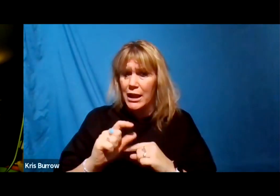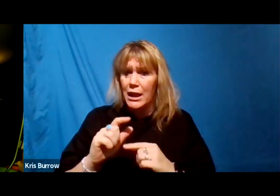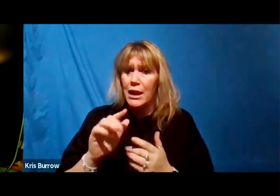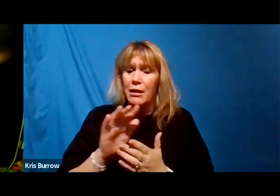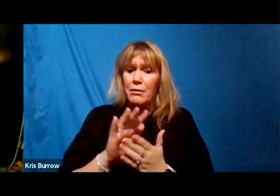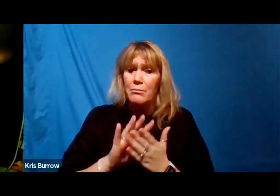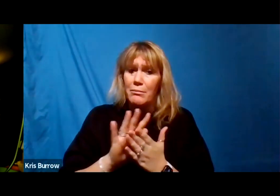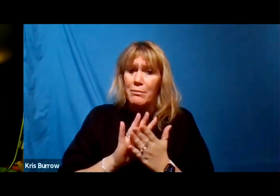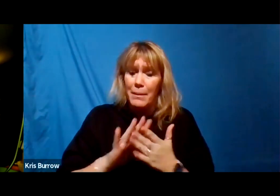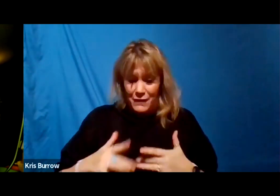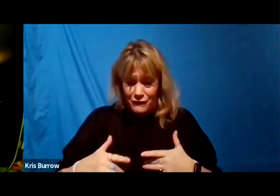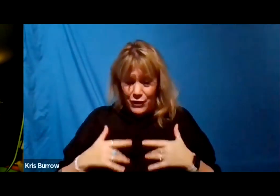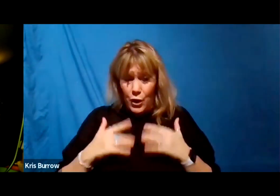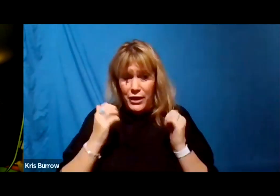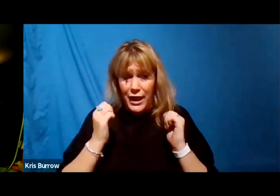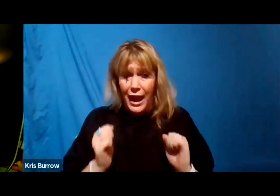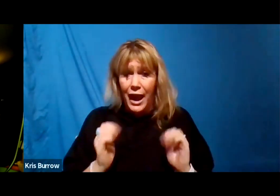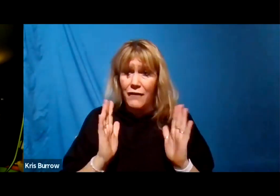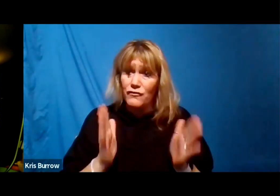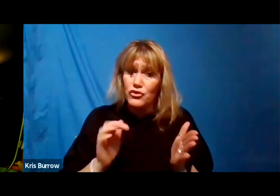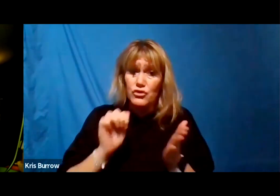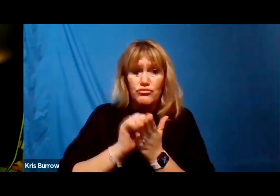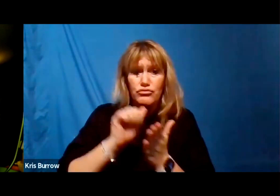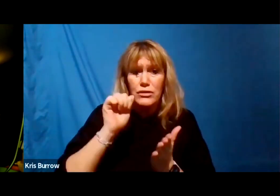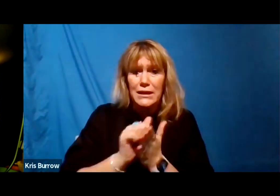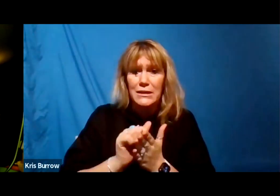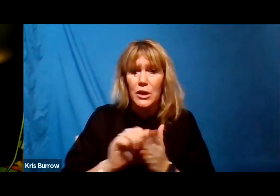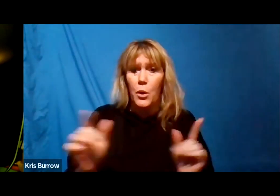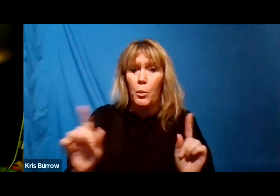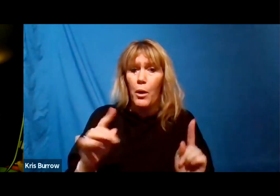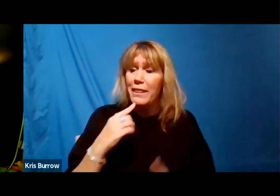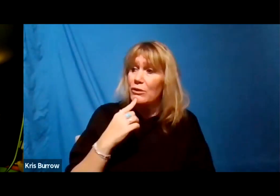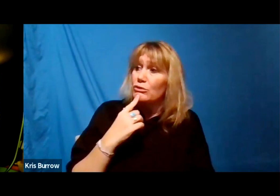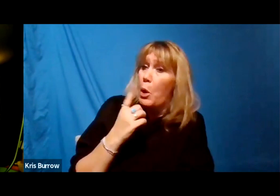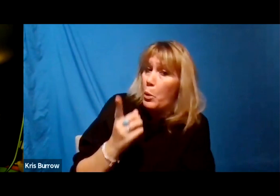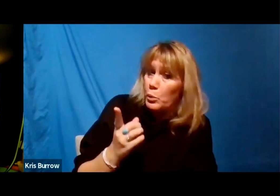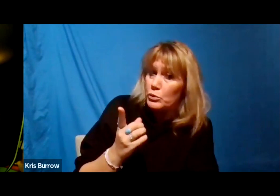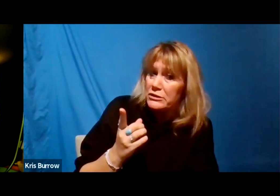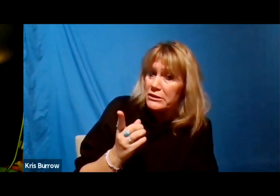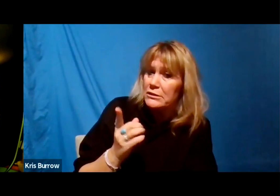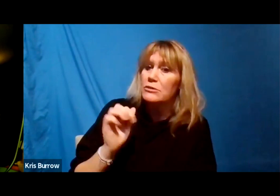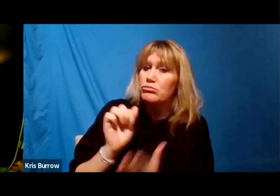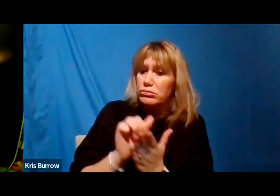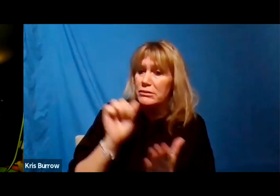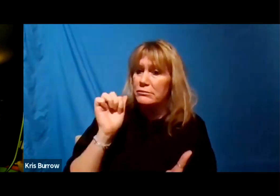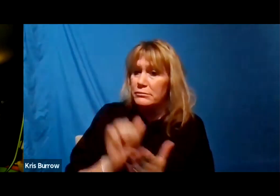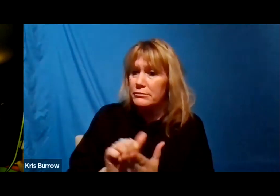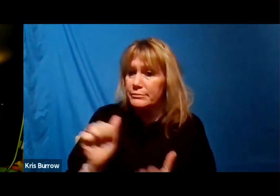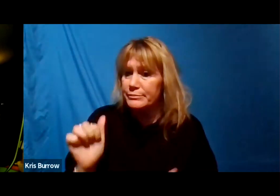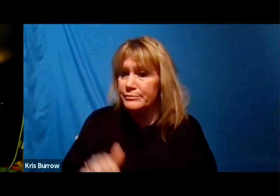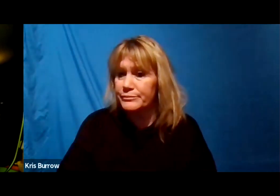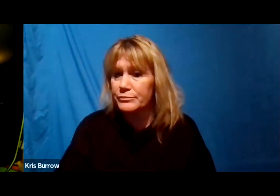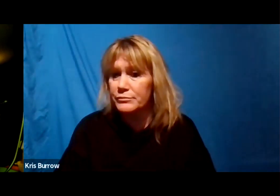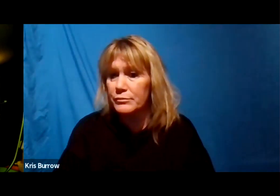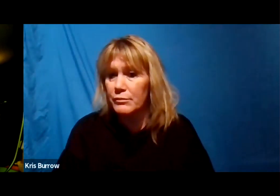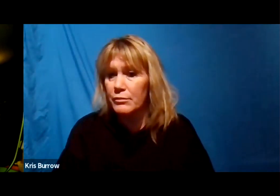That catch all anxious tears. Curl up and clutch tranquility.